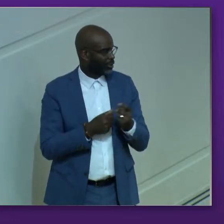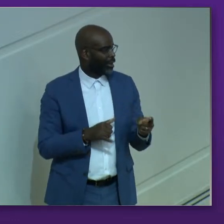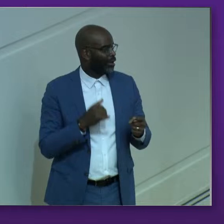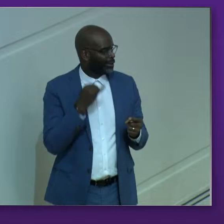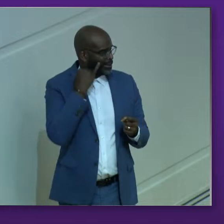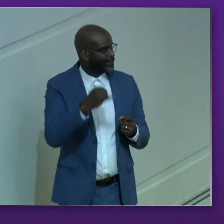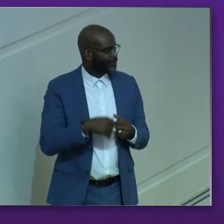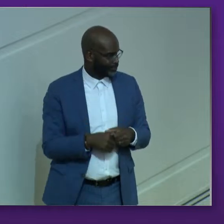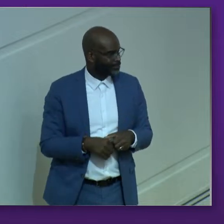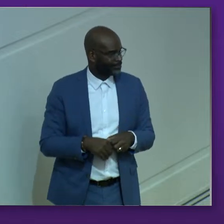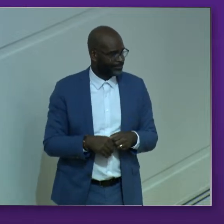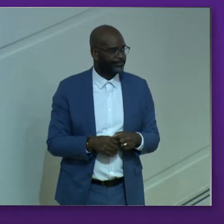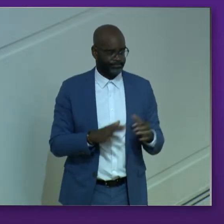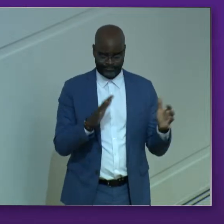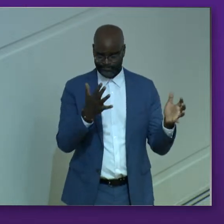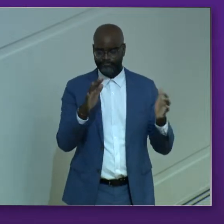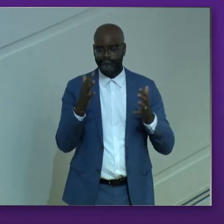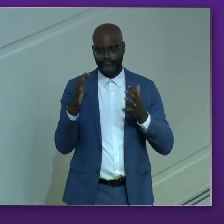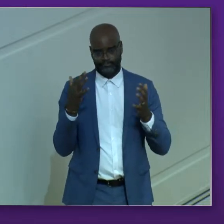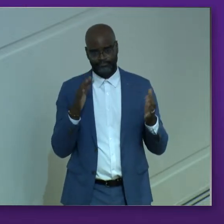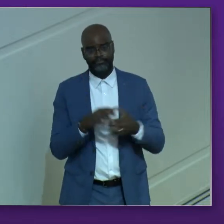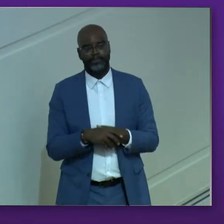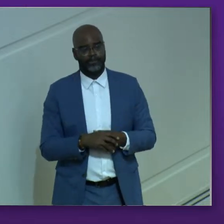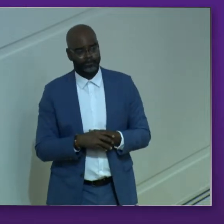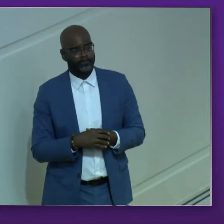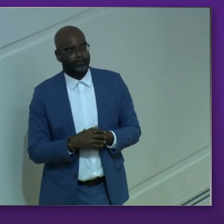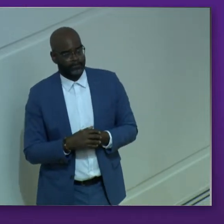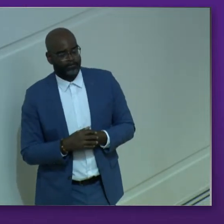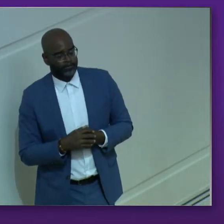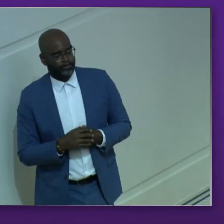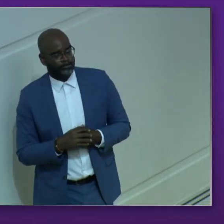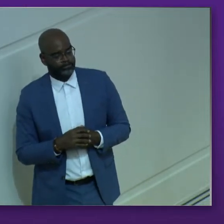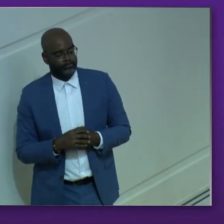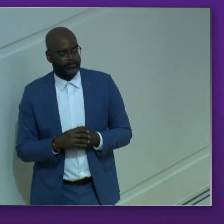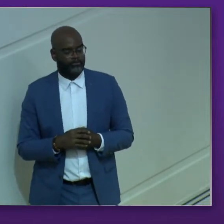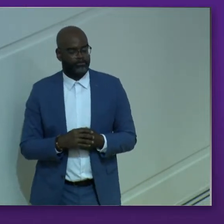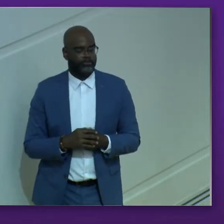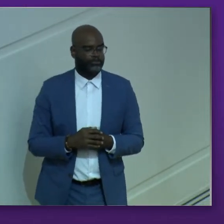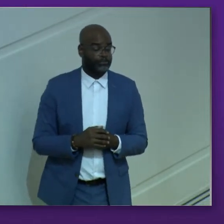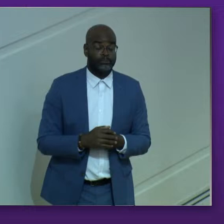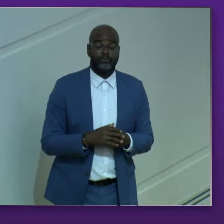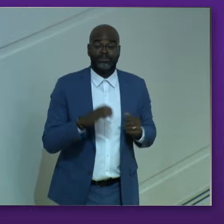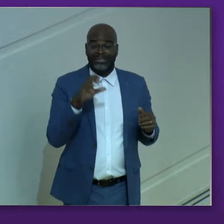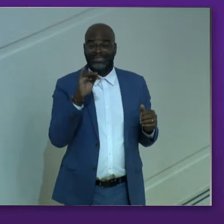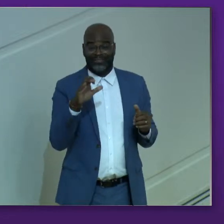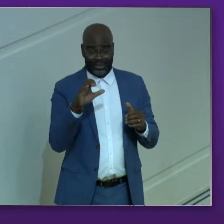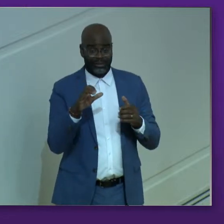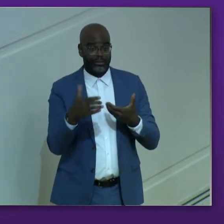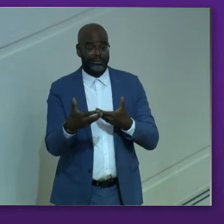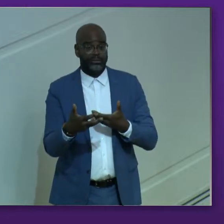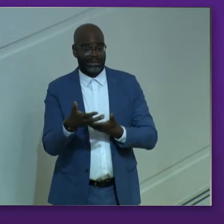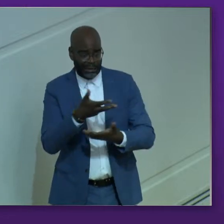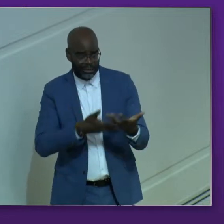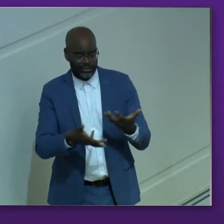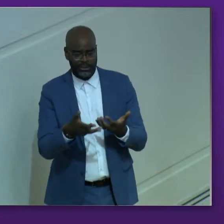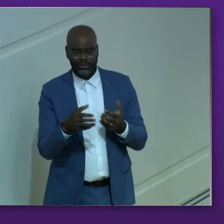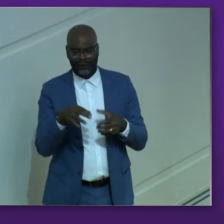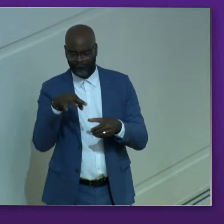THERE IS CIVIC OPPORTUNITY. THERE CIVIC RESPONSIBILITY. I WANT TO GIVE A SHOUT OUT TO MC VOTES FOR ALL OF THEIR WORK IN